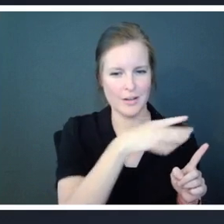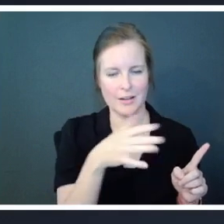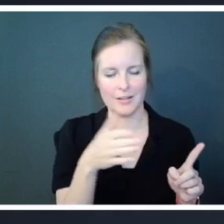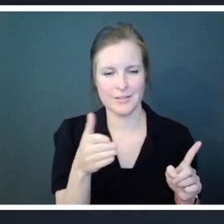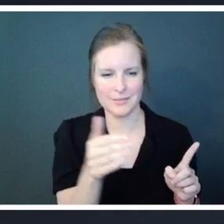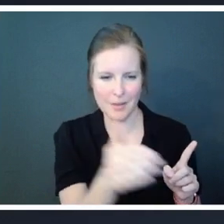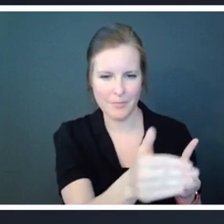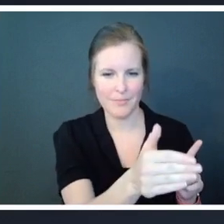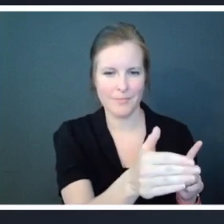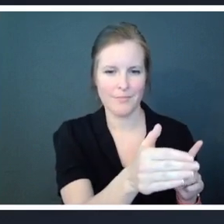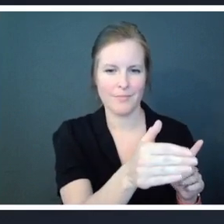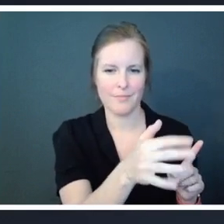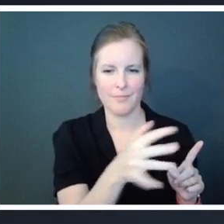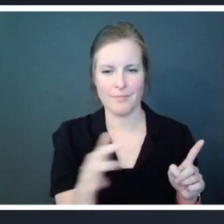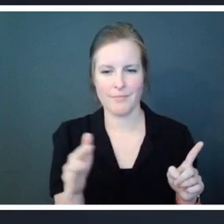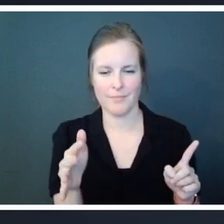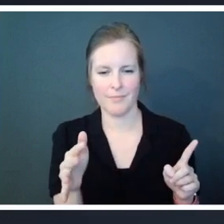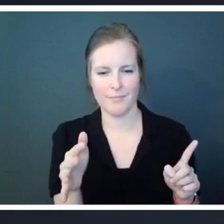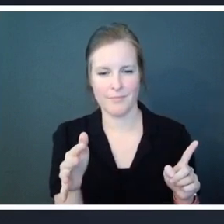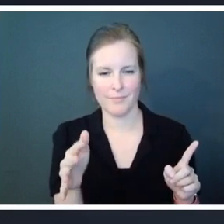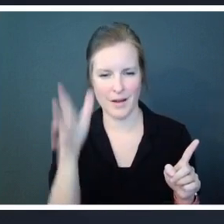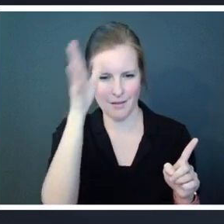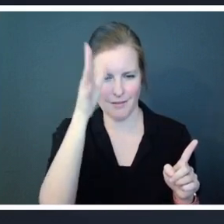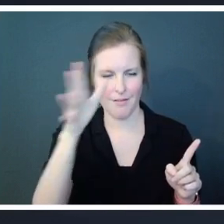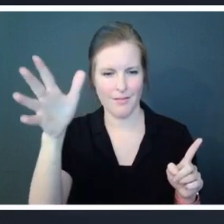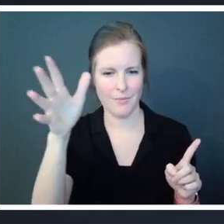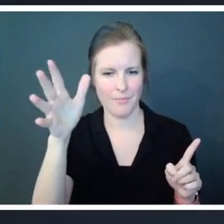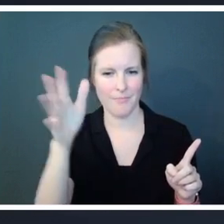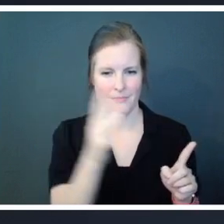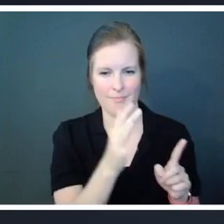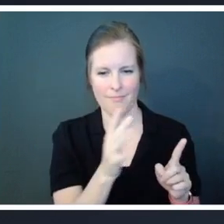were so popular they were followed by that fourth stamp -- which was the first one that popped up